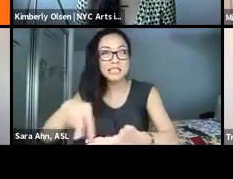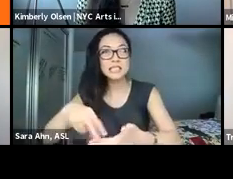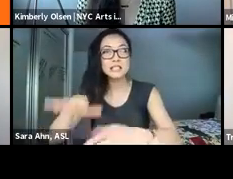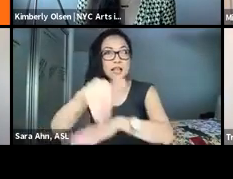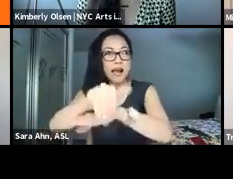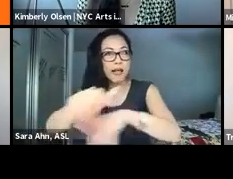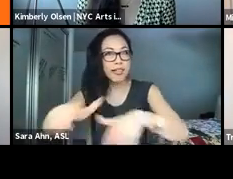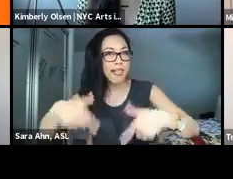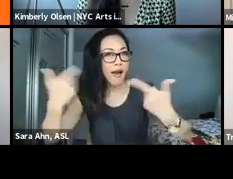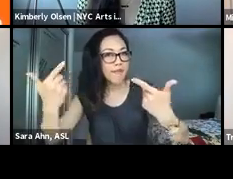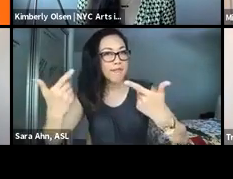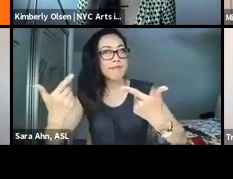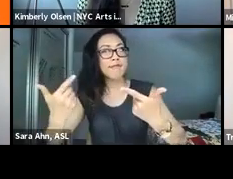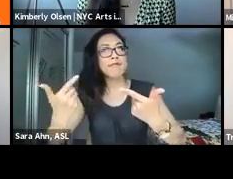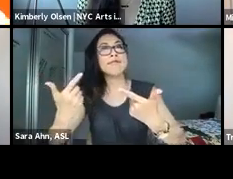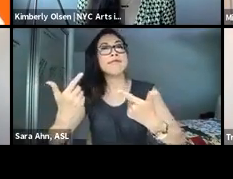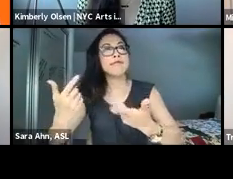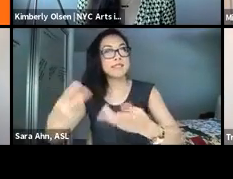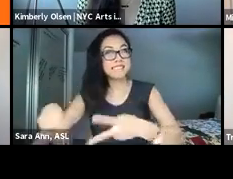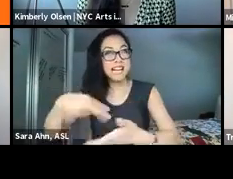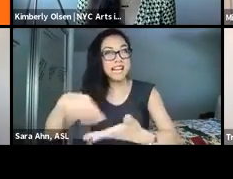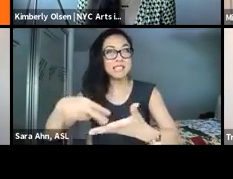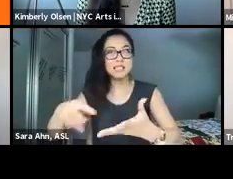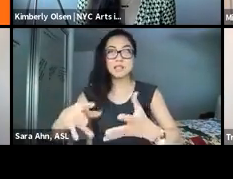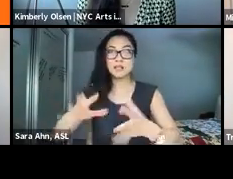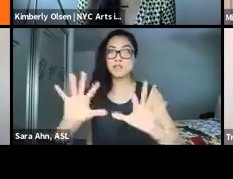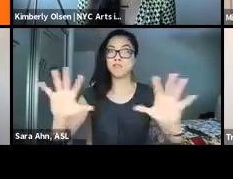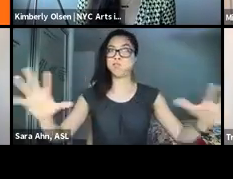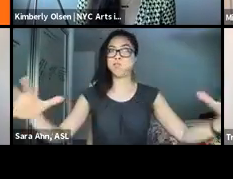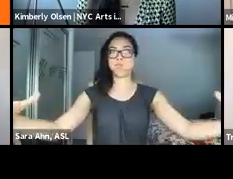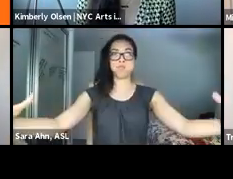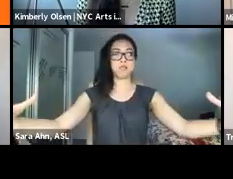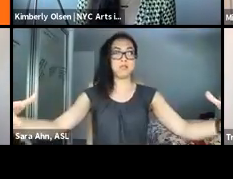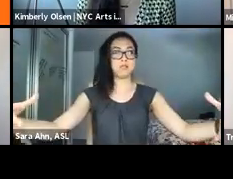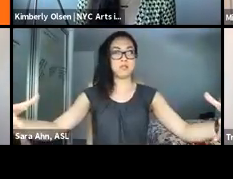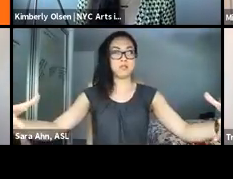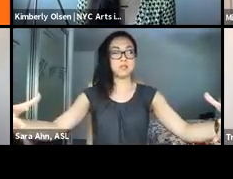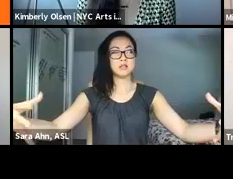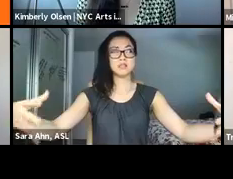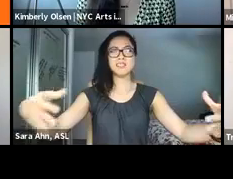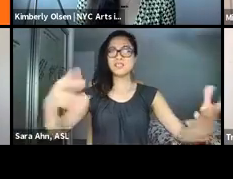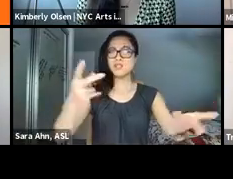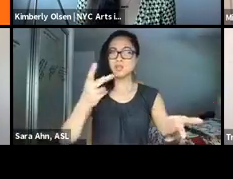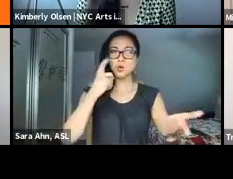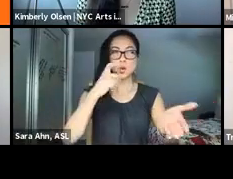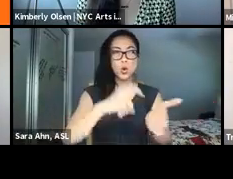feeds the restaurant industry. The restaurant feeds the nightlife industry, somebody here